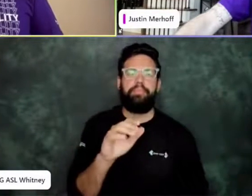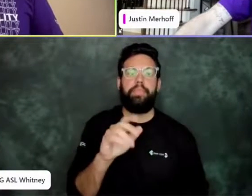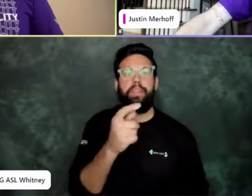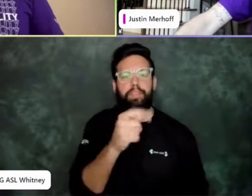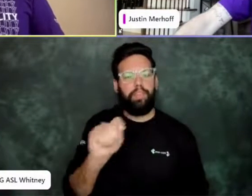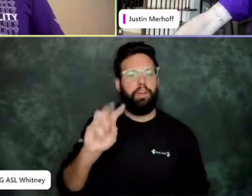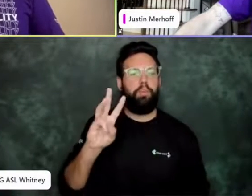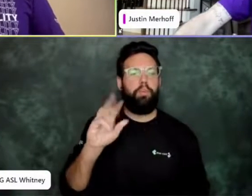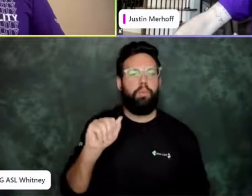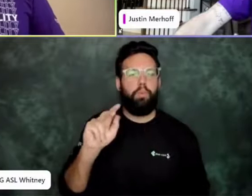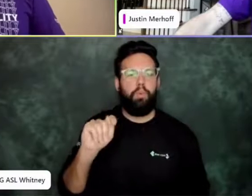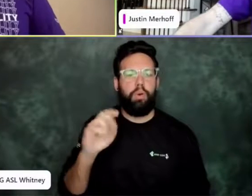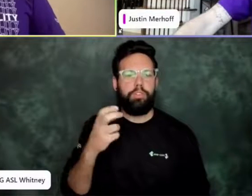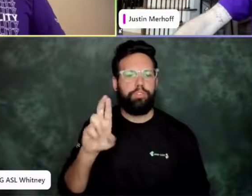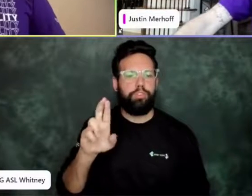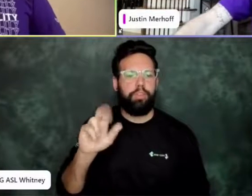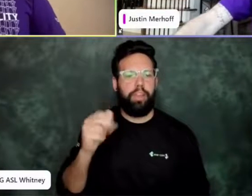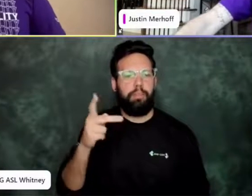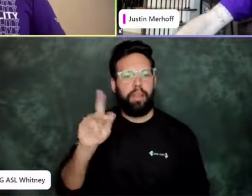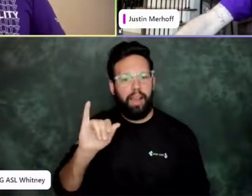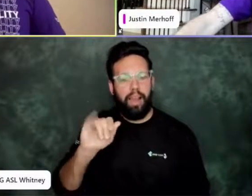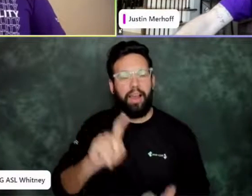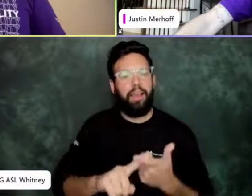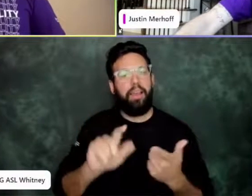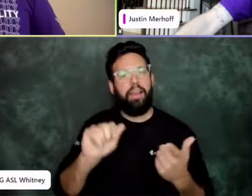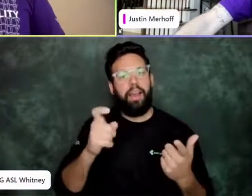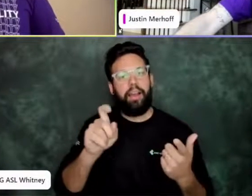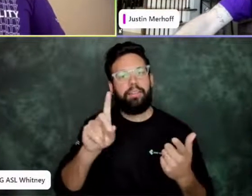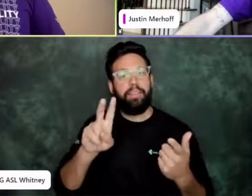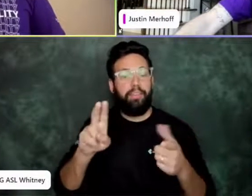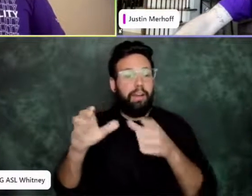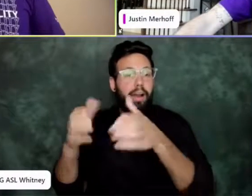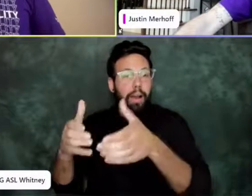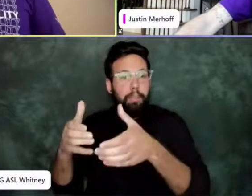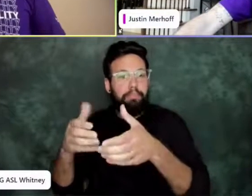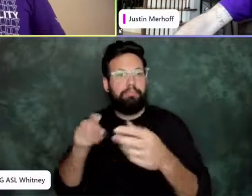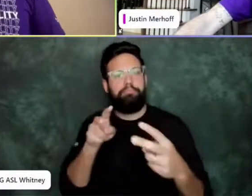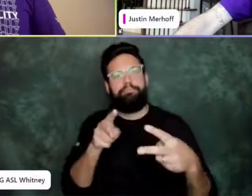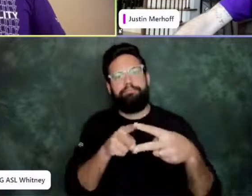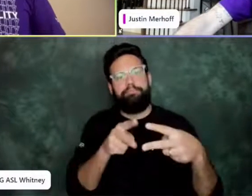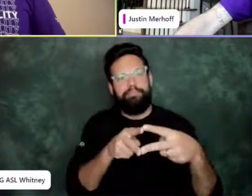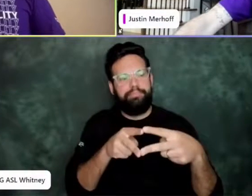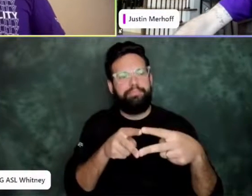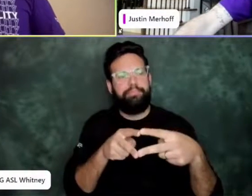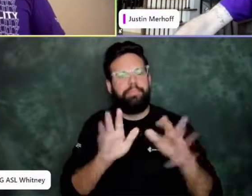and axe Developer Hub specifically are... Well really, it depends in this case